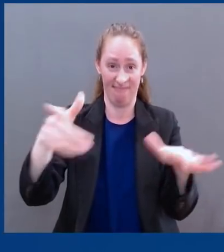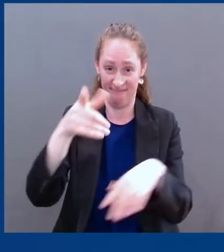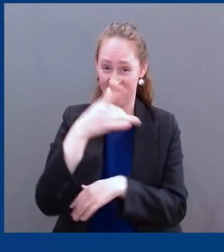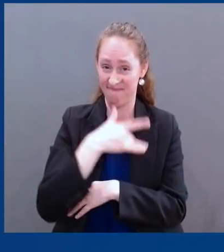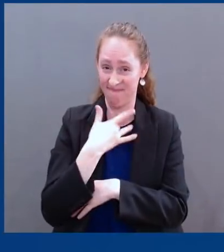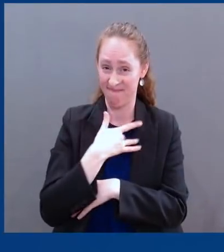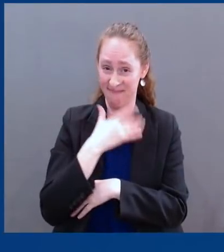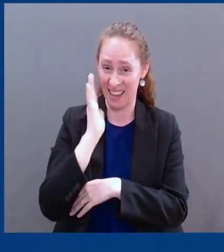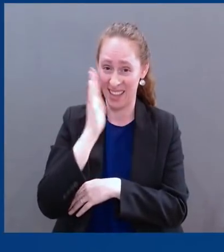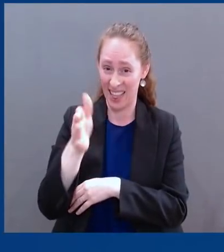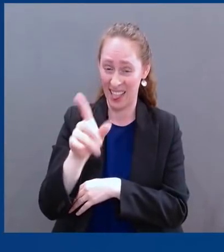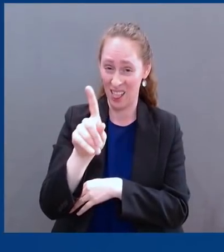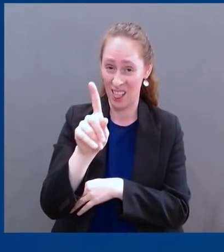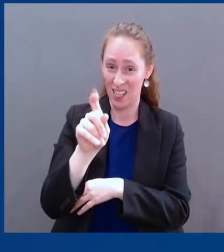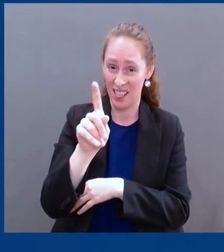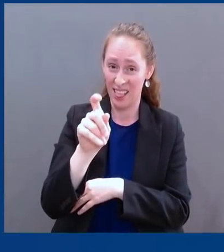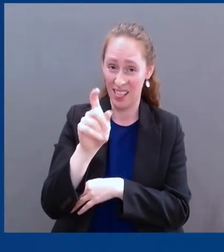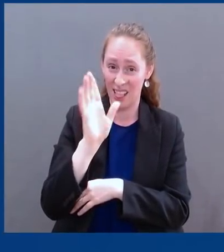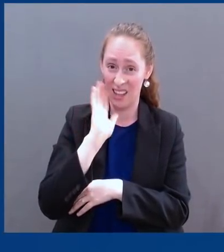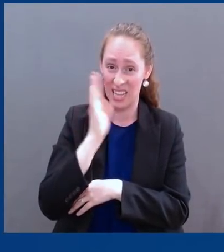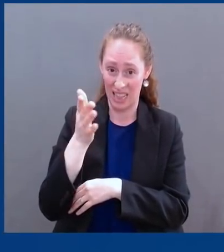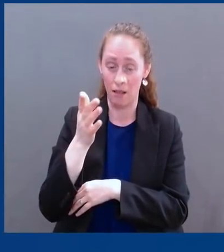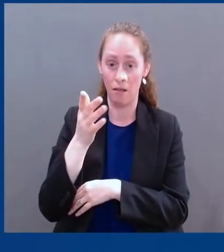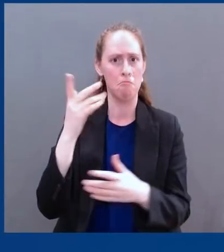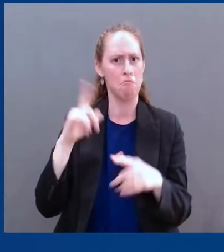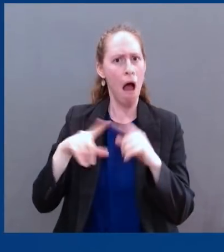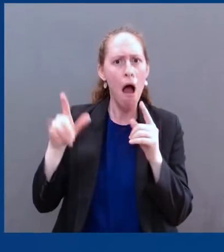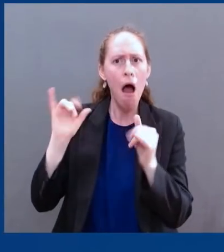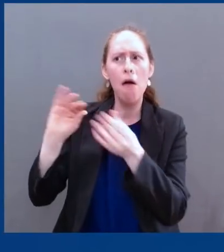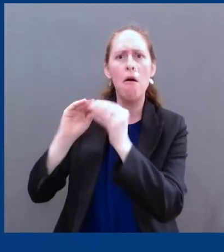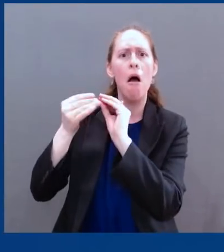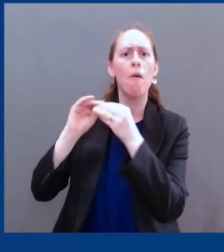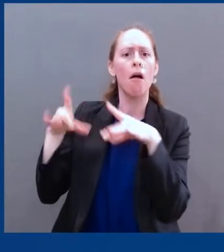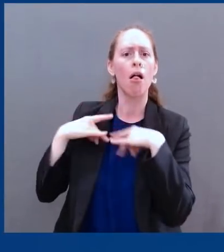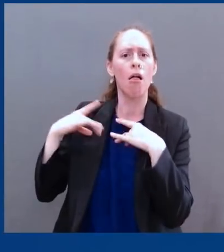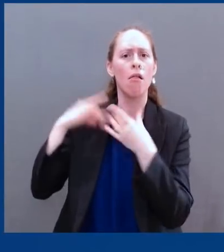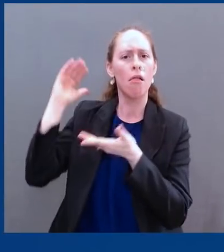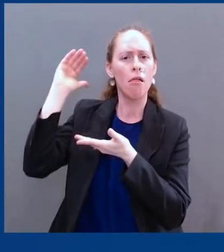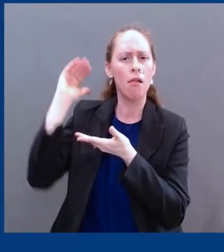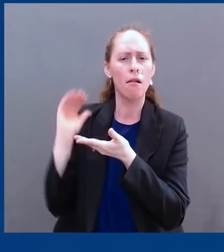do you expect that we may still see an Omicron-type surge as we did in -- over the winter?